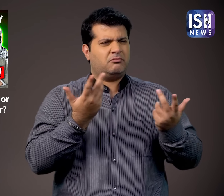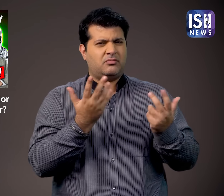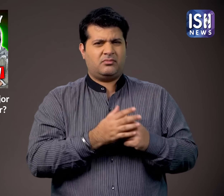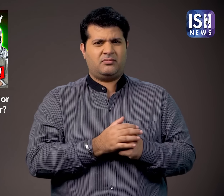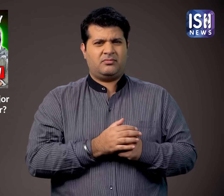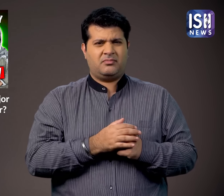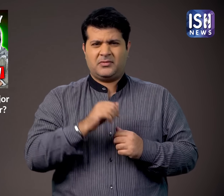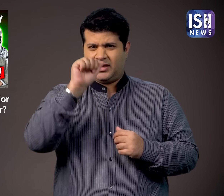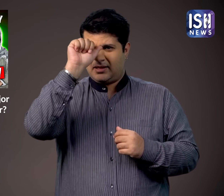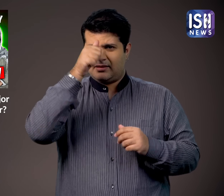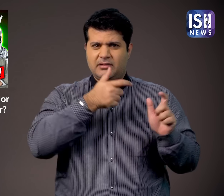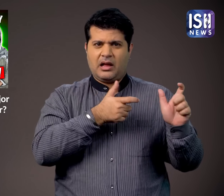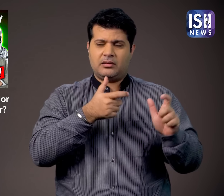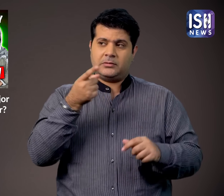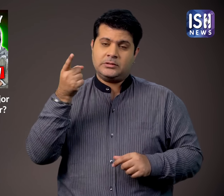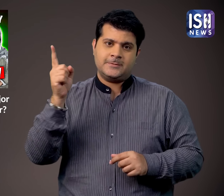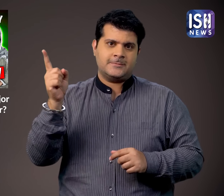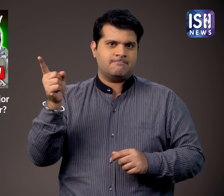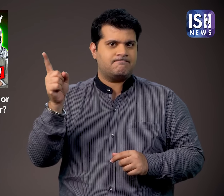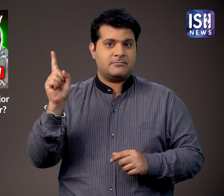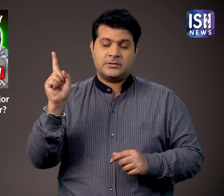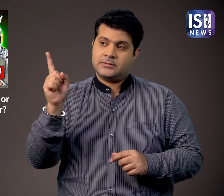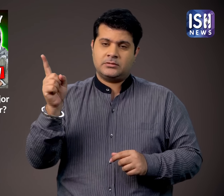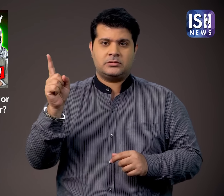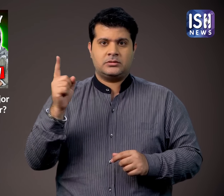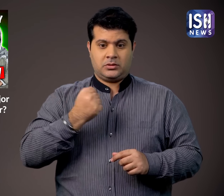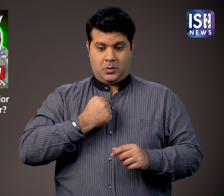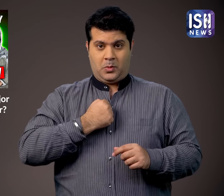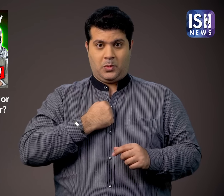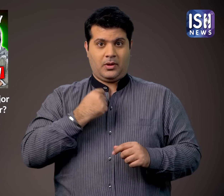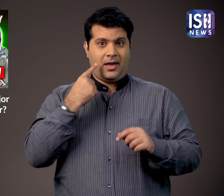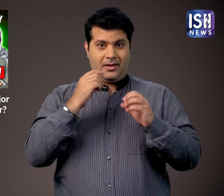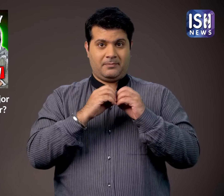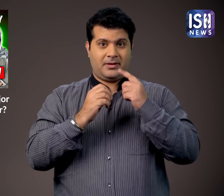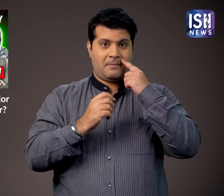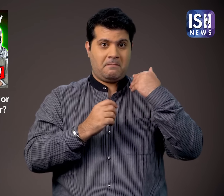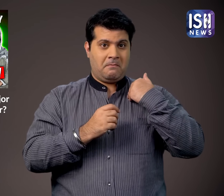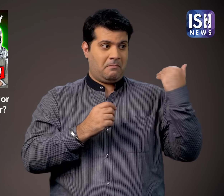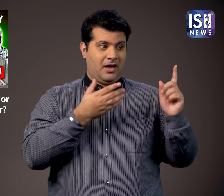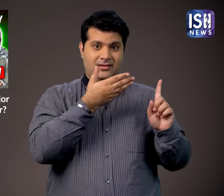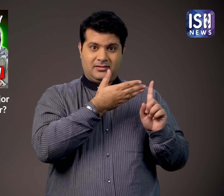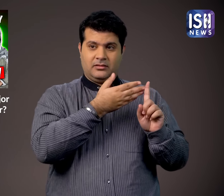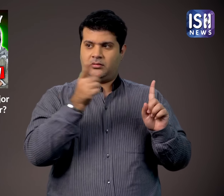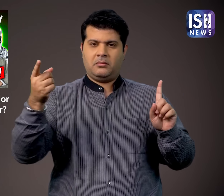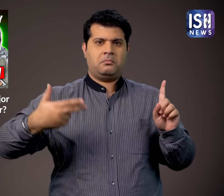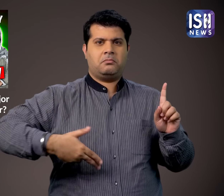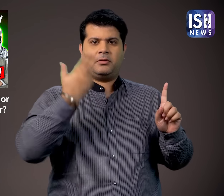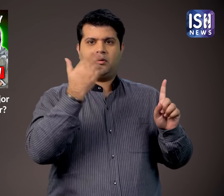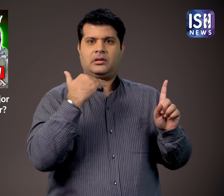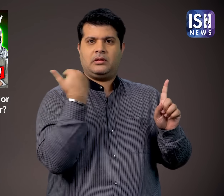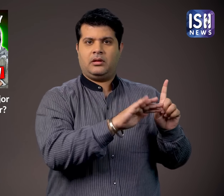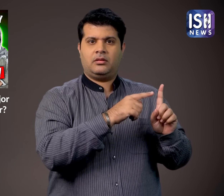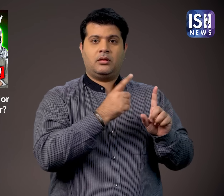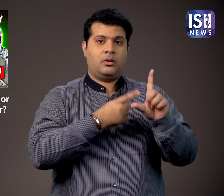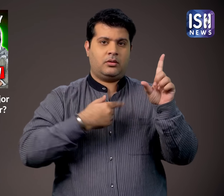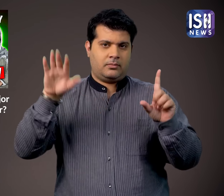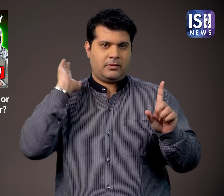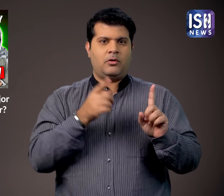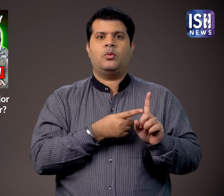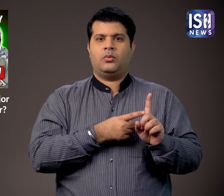Iftikhar told them that the Indian Army had killed his brother the previous year